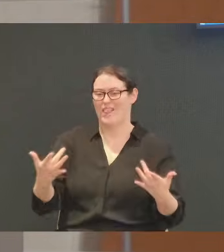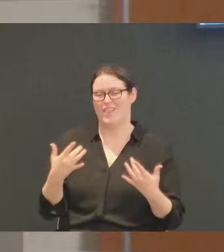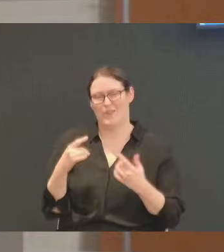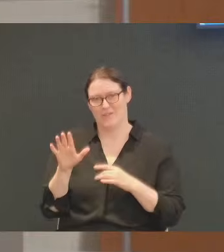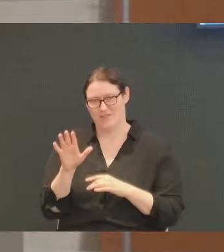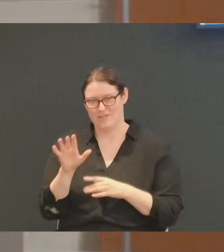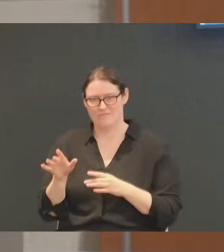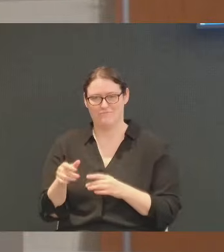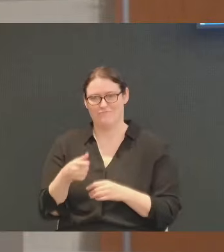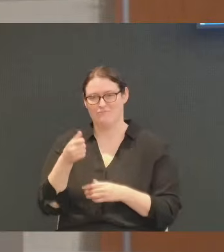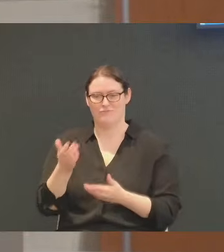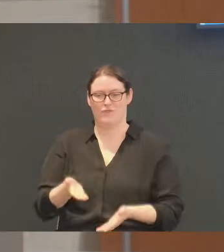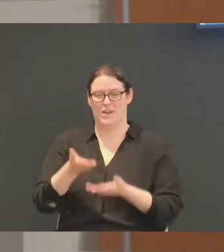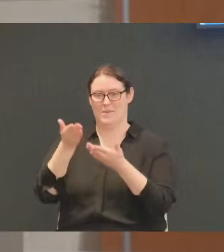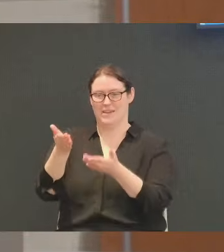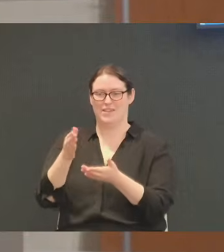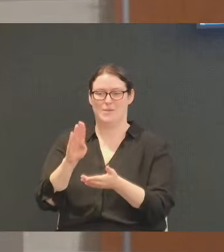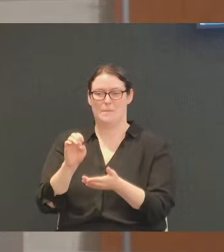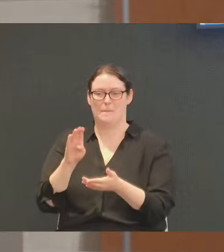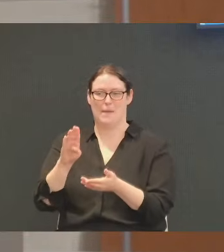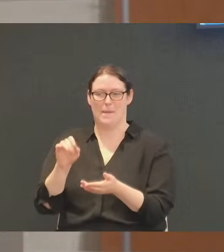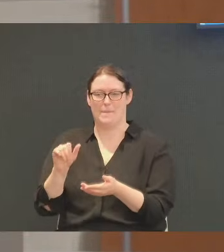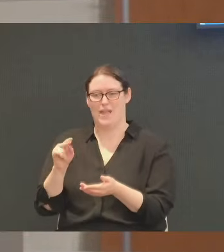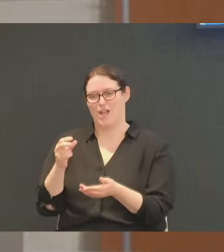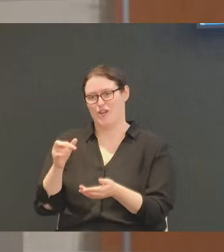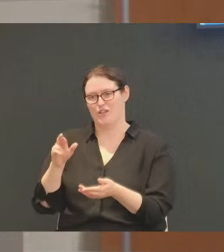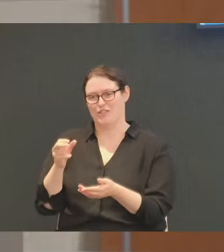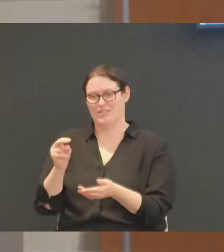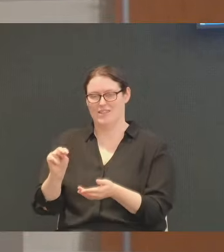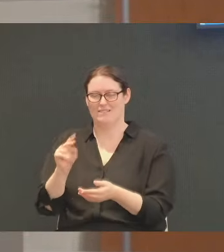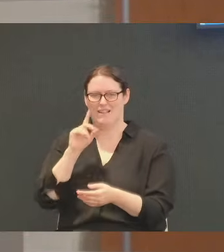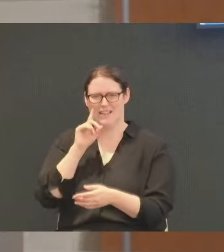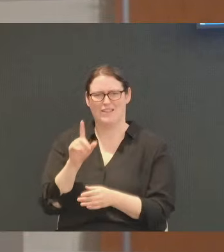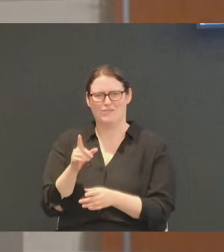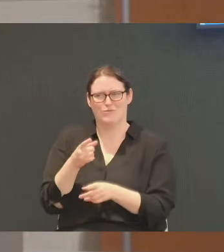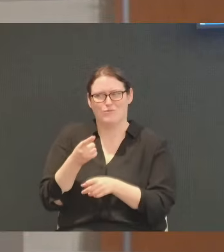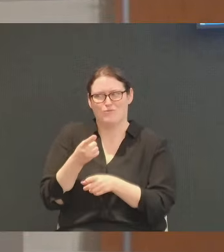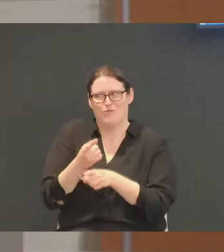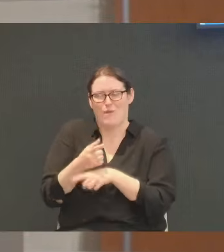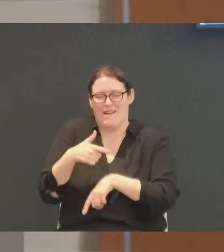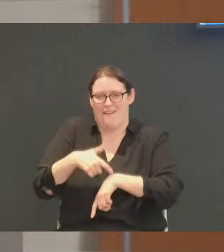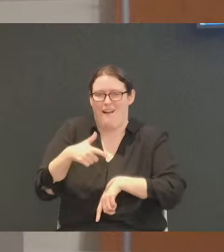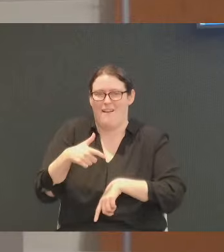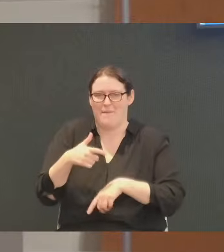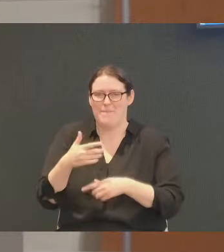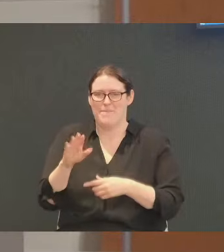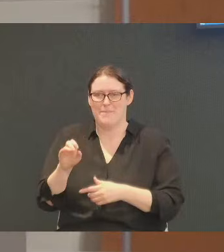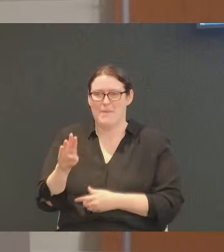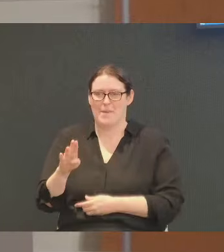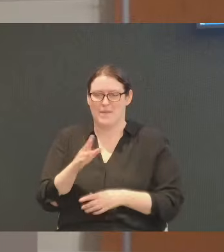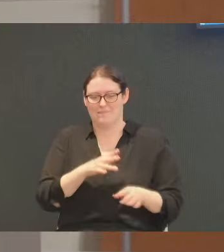of Bob Anderson for this position. I think it is the right time to have Bob come into the county